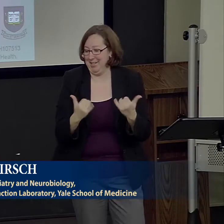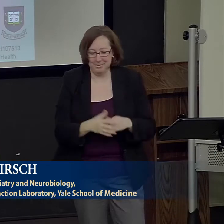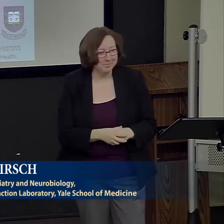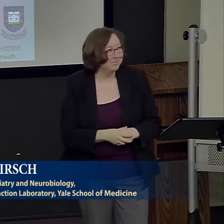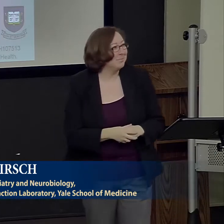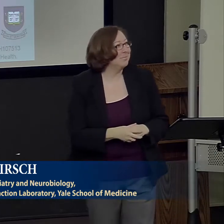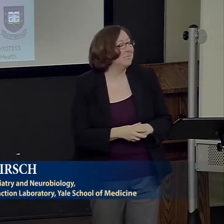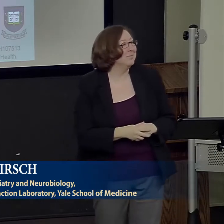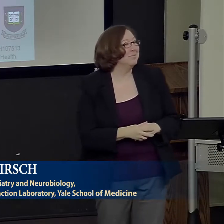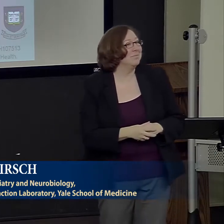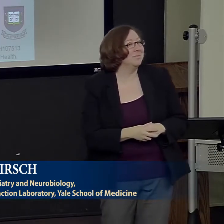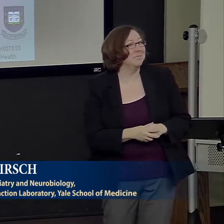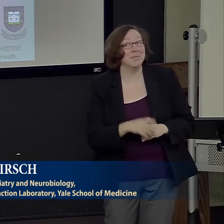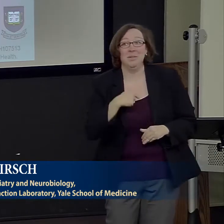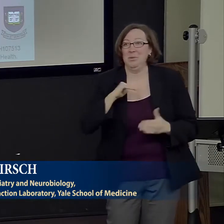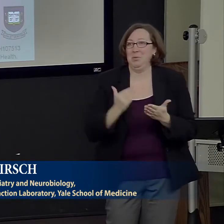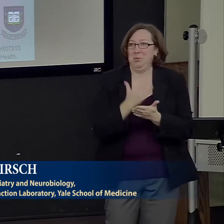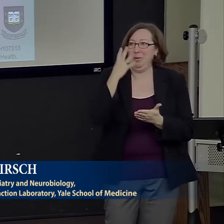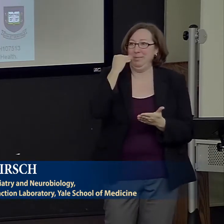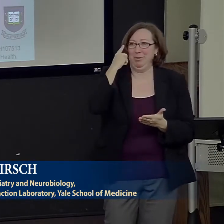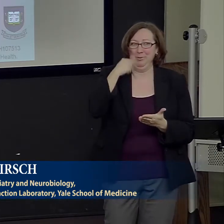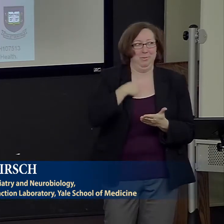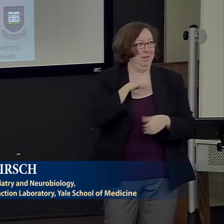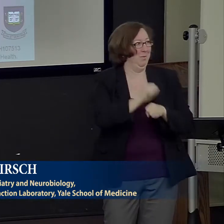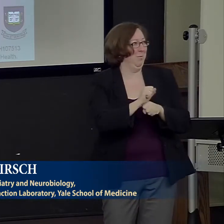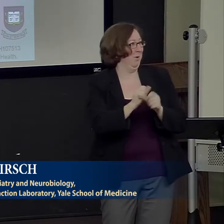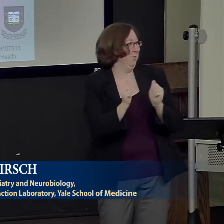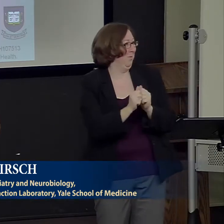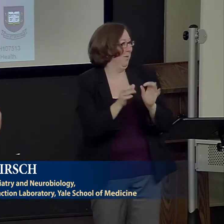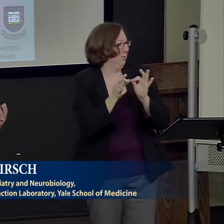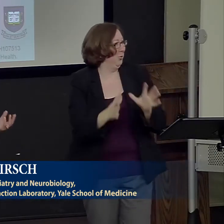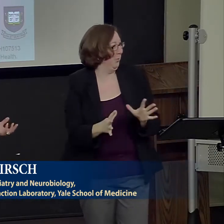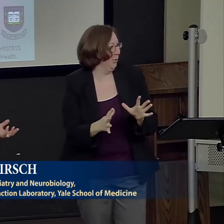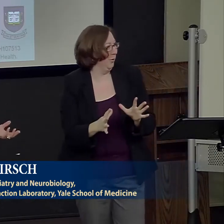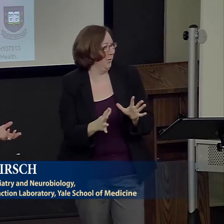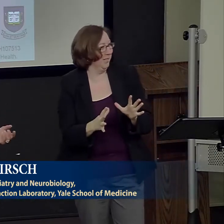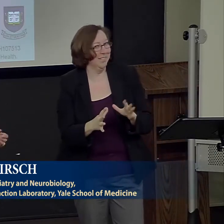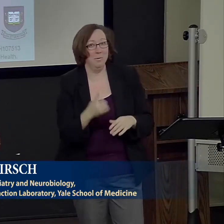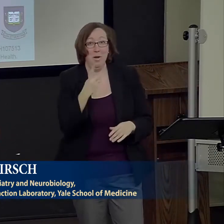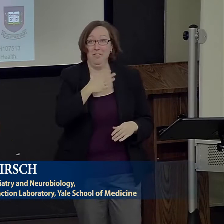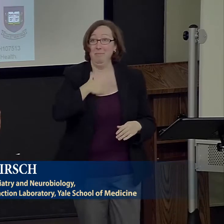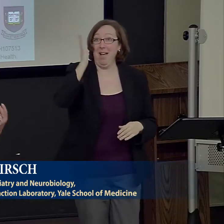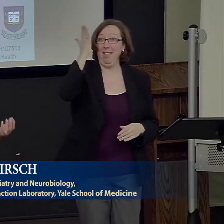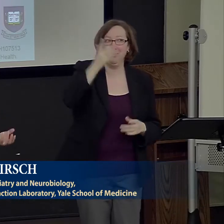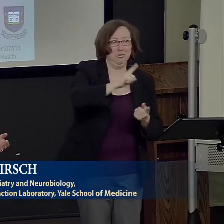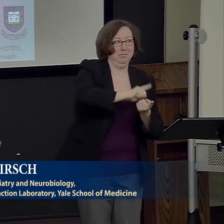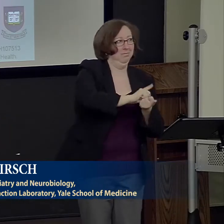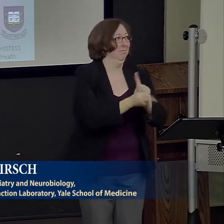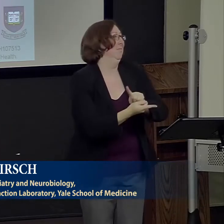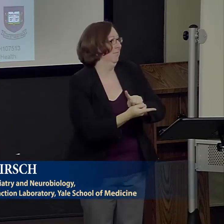This is a new experience for me, to have one of my lectures translated with ASL,